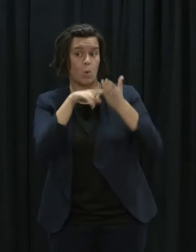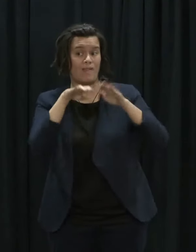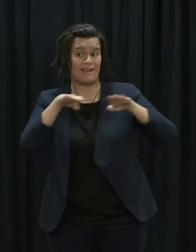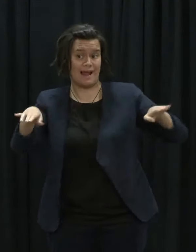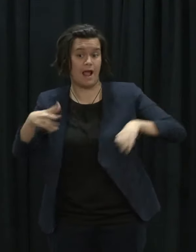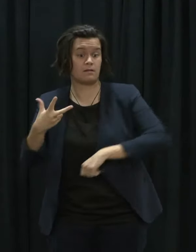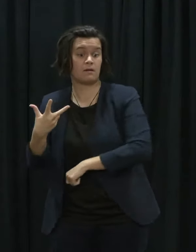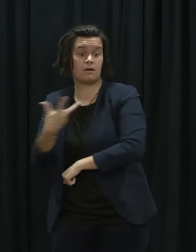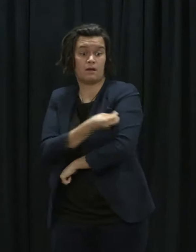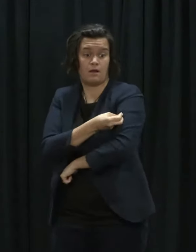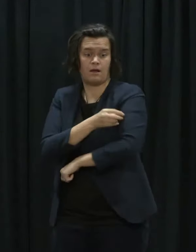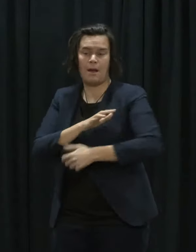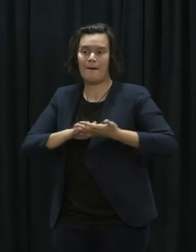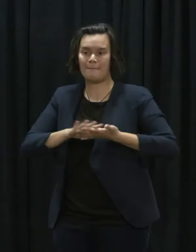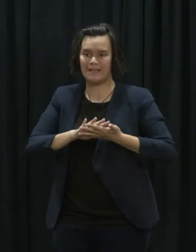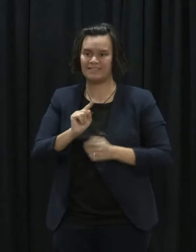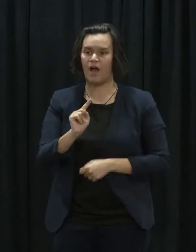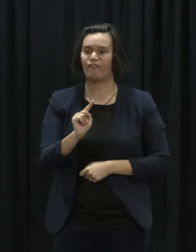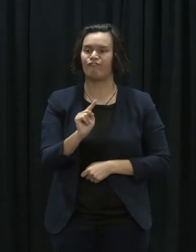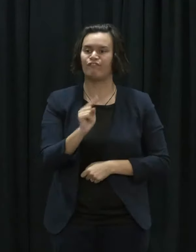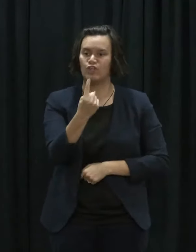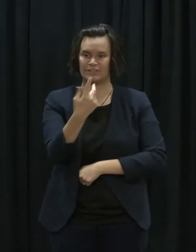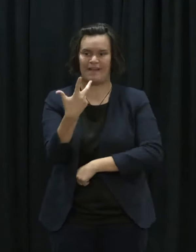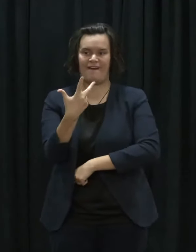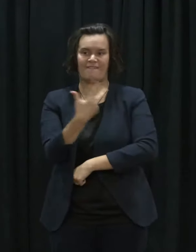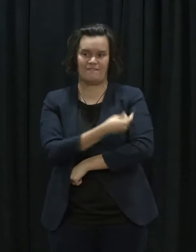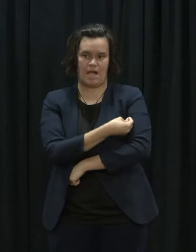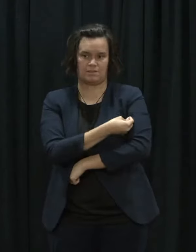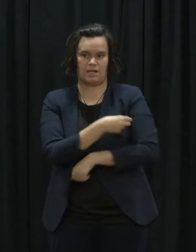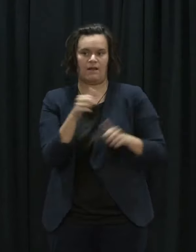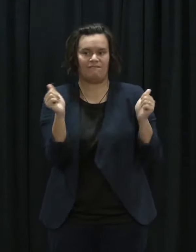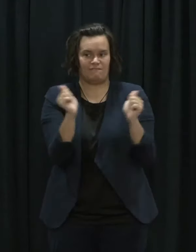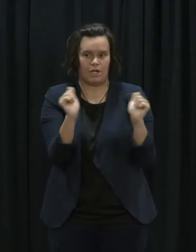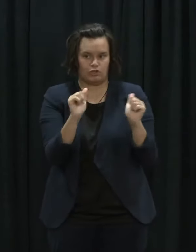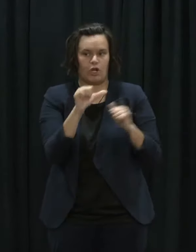My regulation in terms of numbers is they are still around 4000 shy of reaching the 90% first dose target.